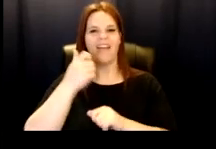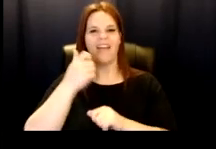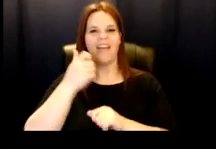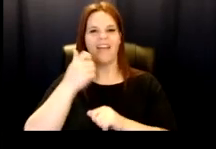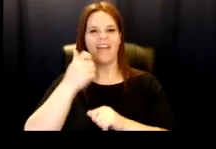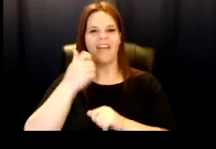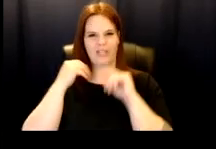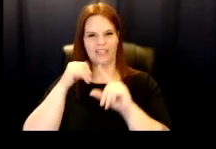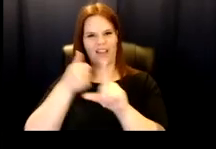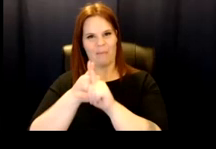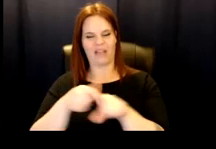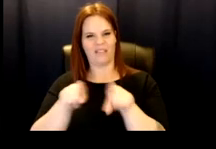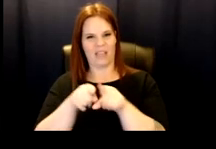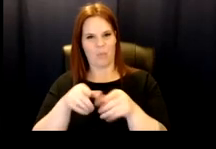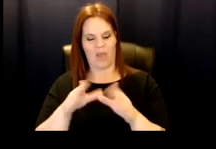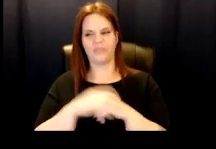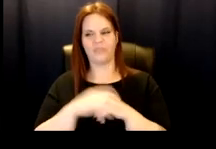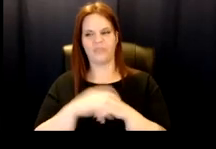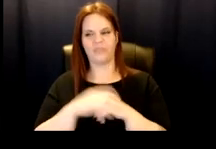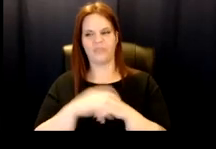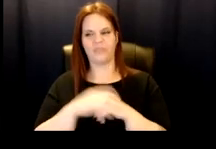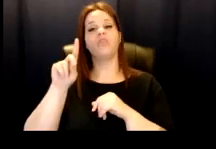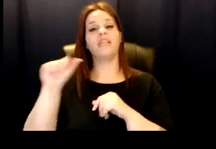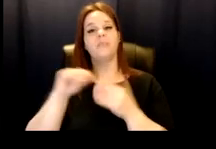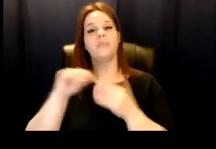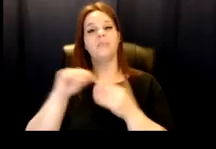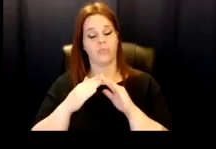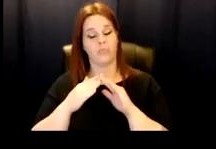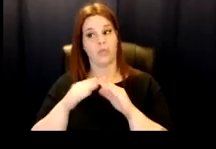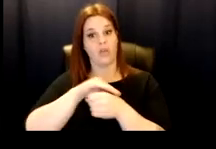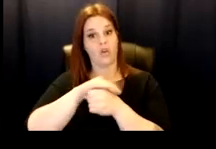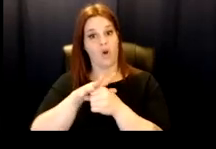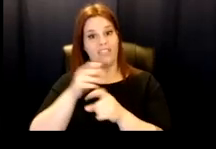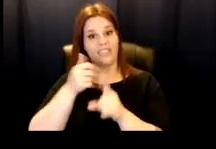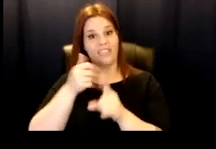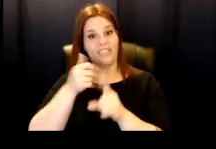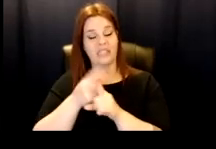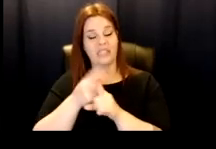the disability community, COVID's impact have been both profound and dire. We have seen